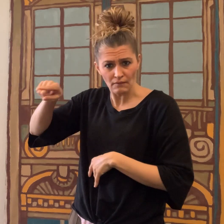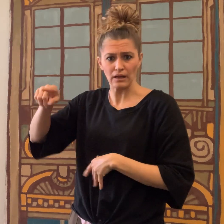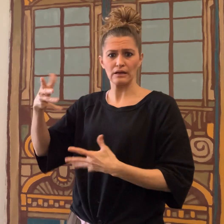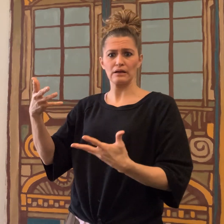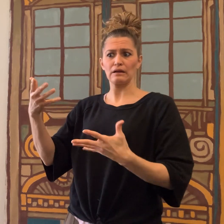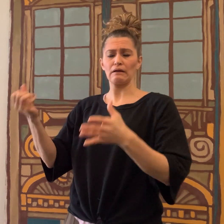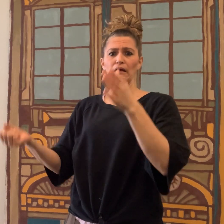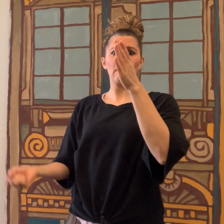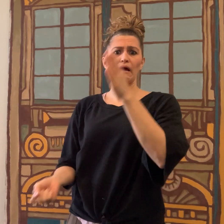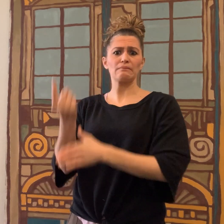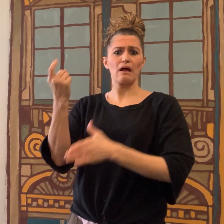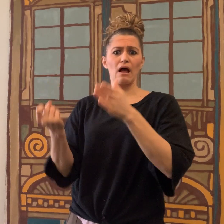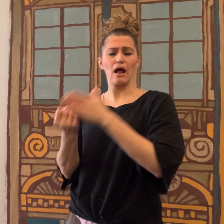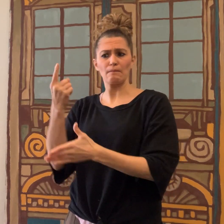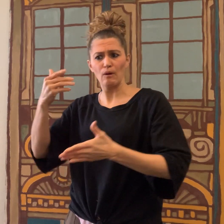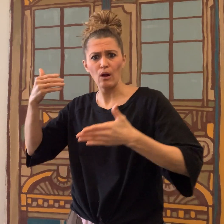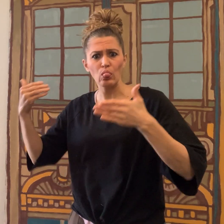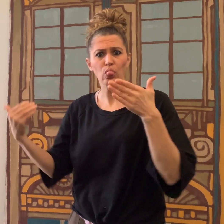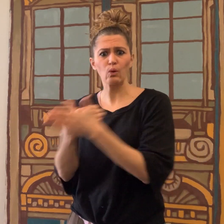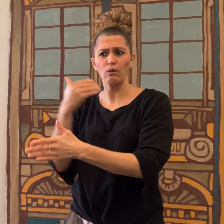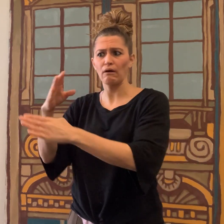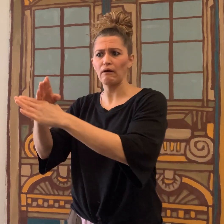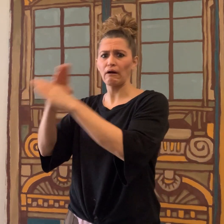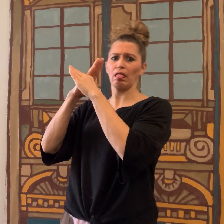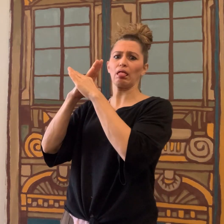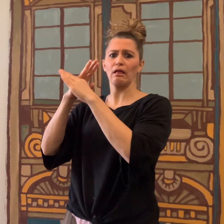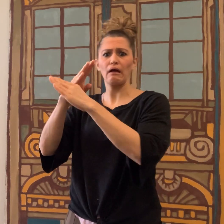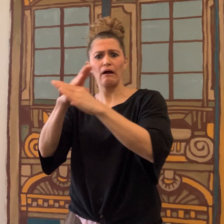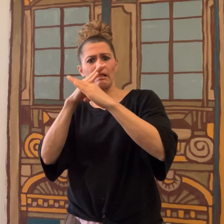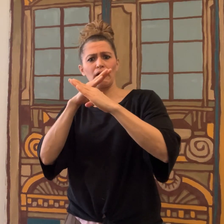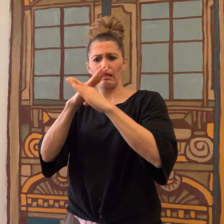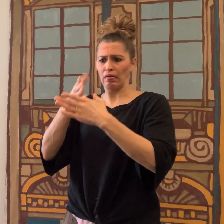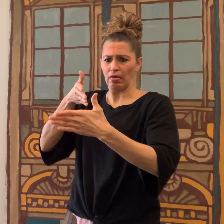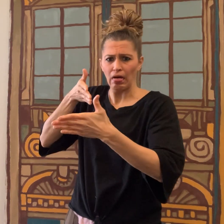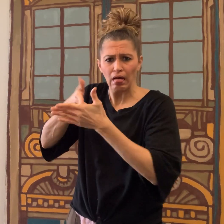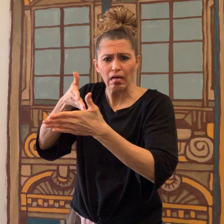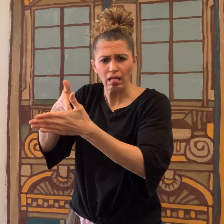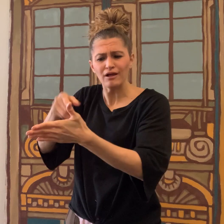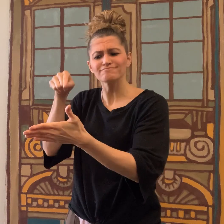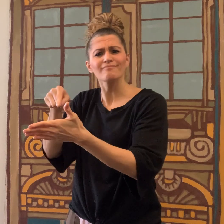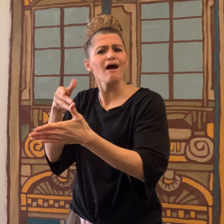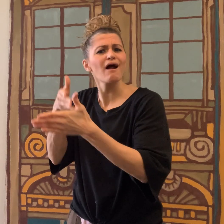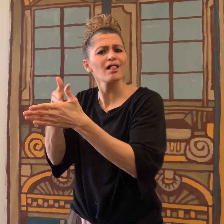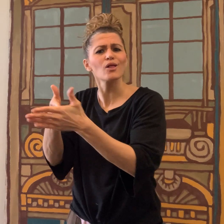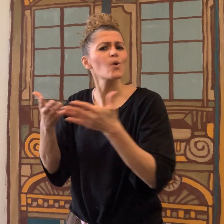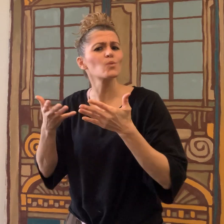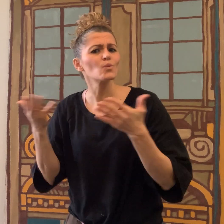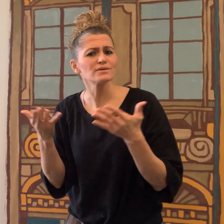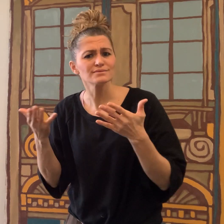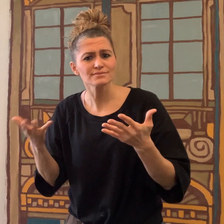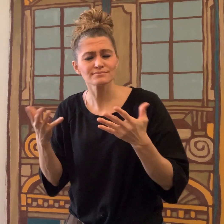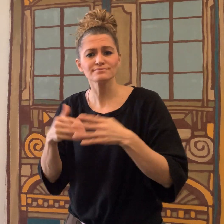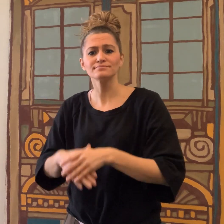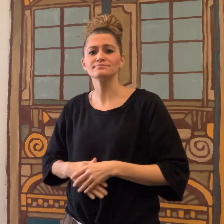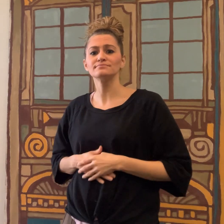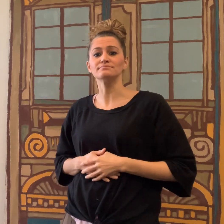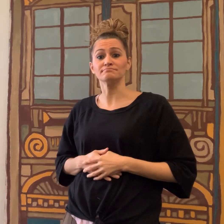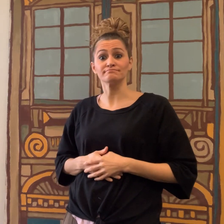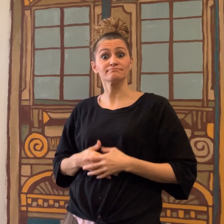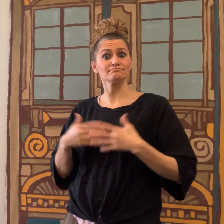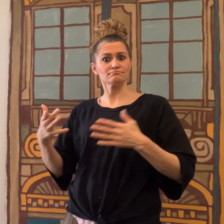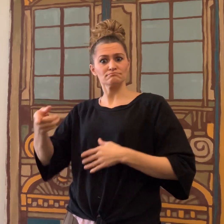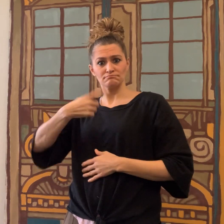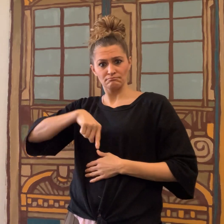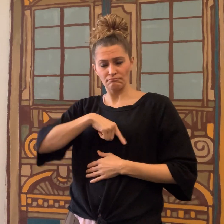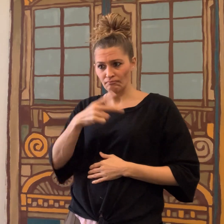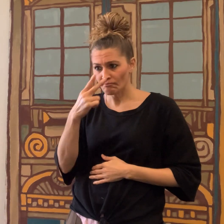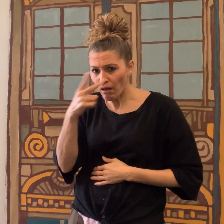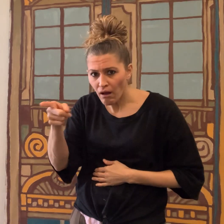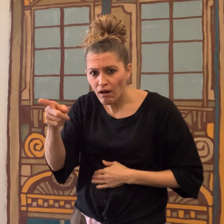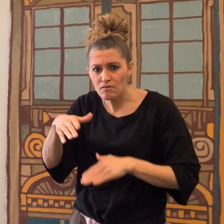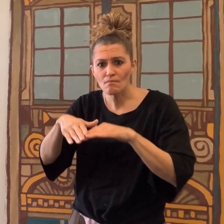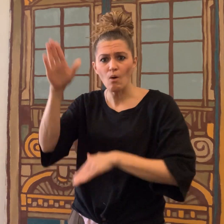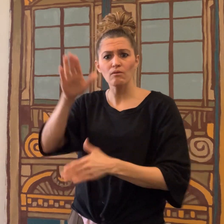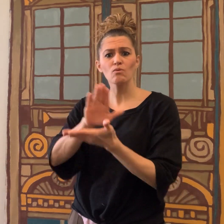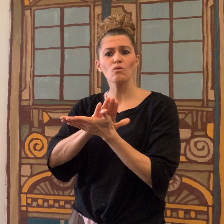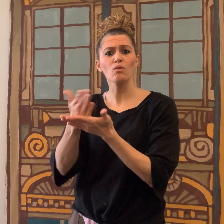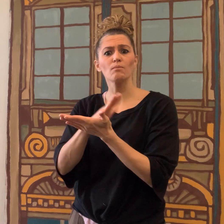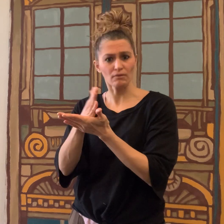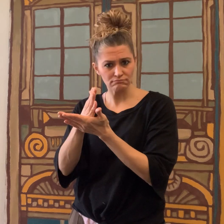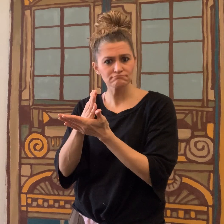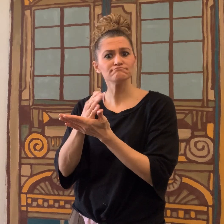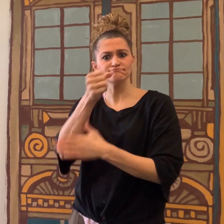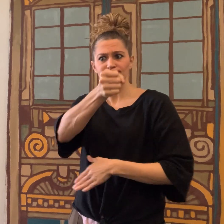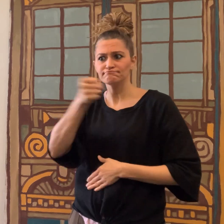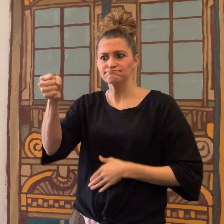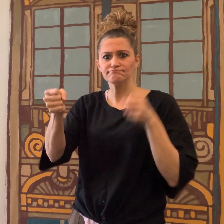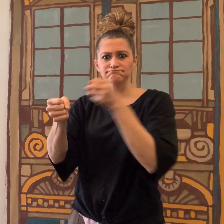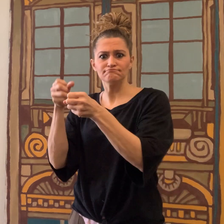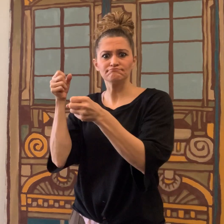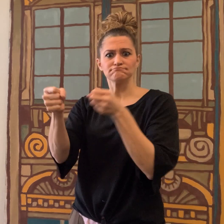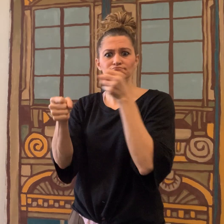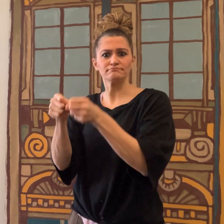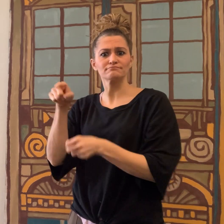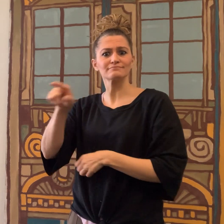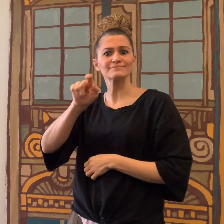More interpreters were used on TV broadcasts in many European